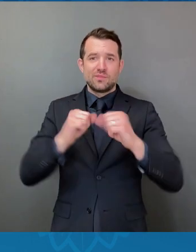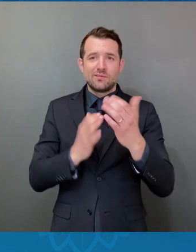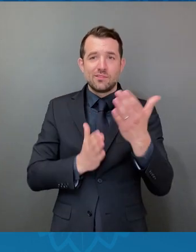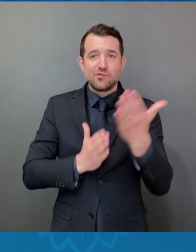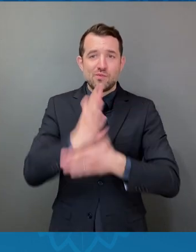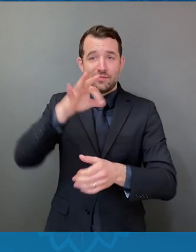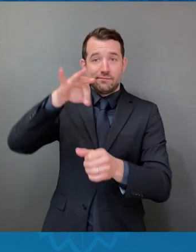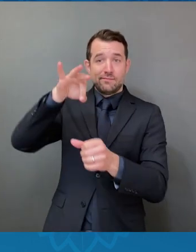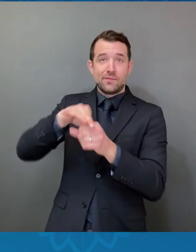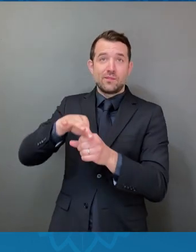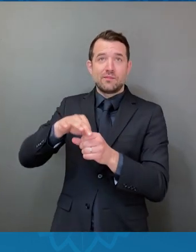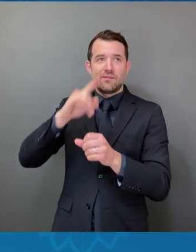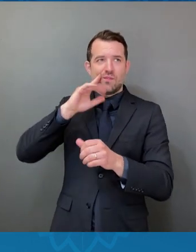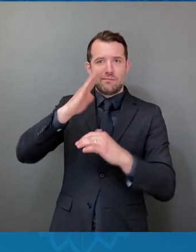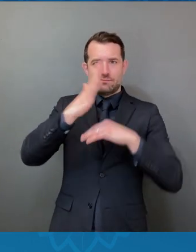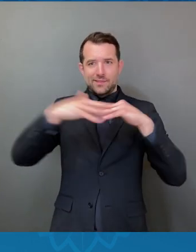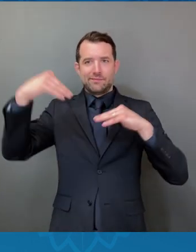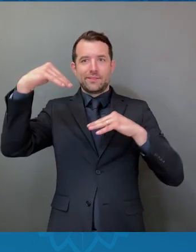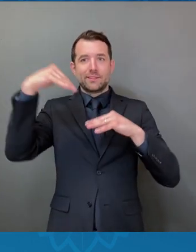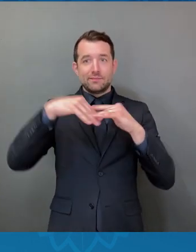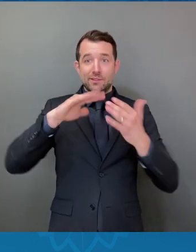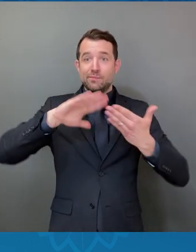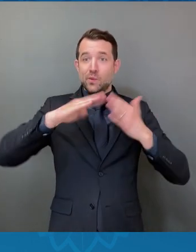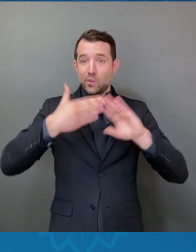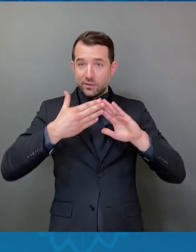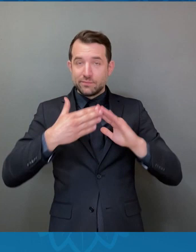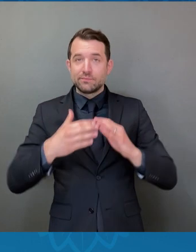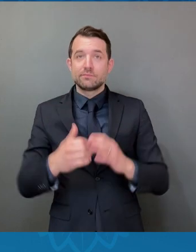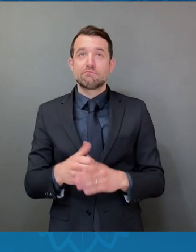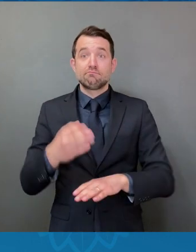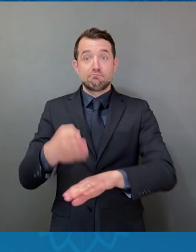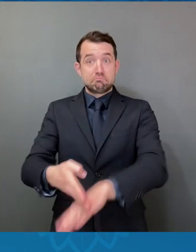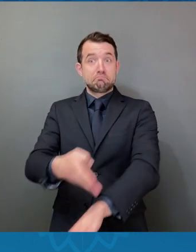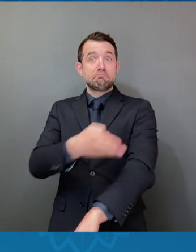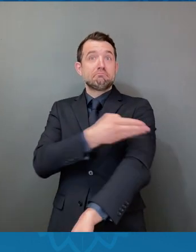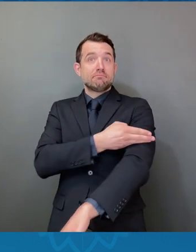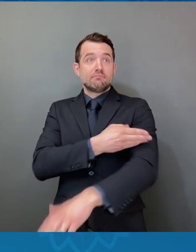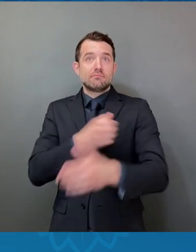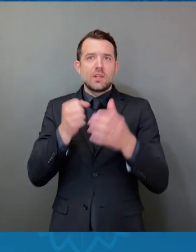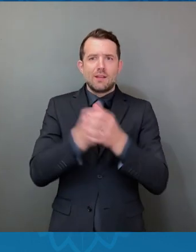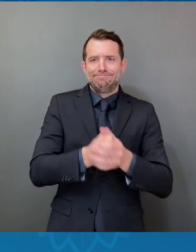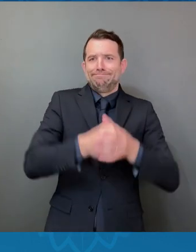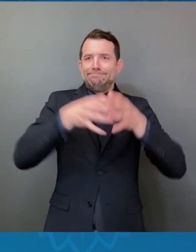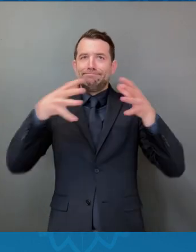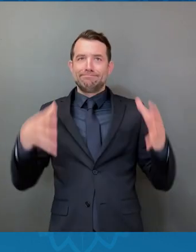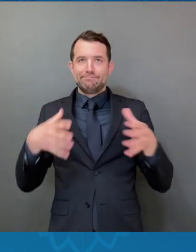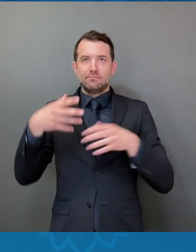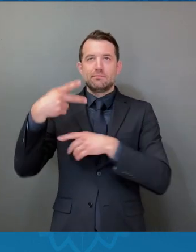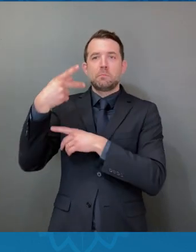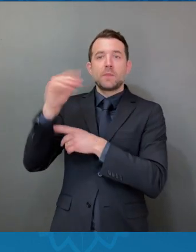for example, improving and expanding Postal Service in native communities so that more people can vote by mail